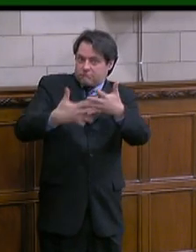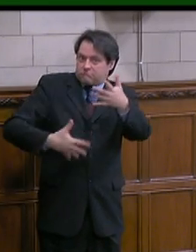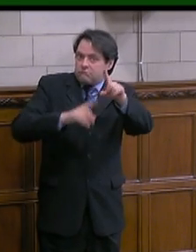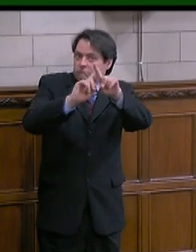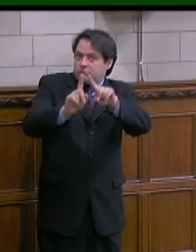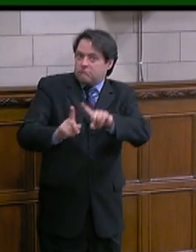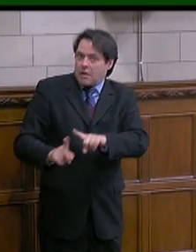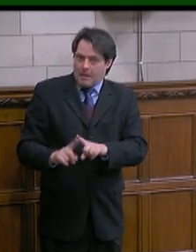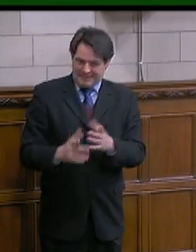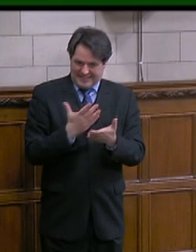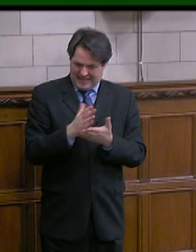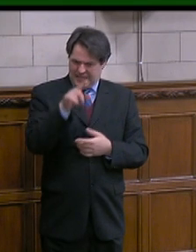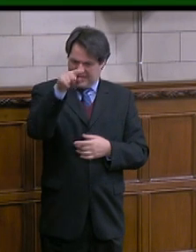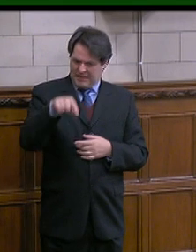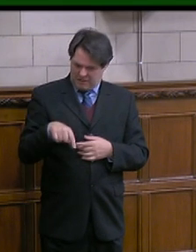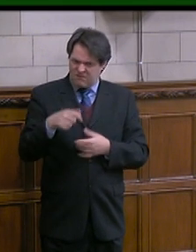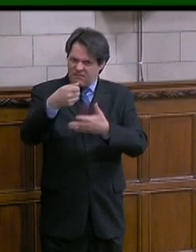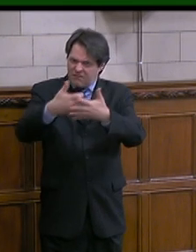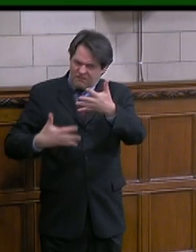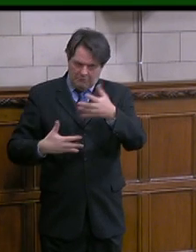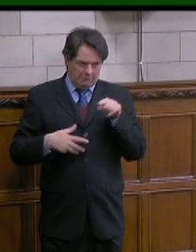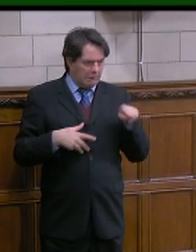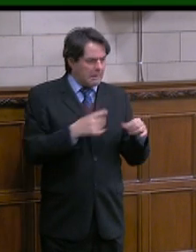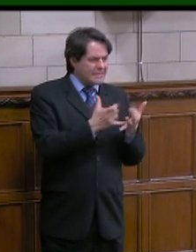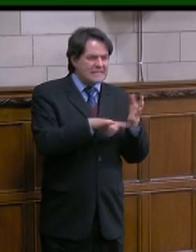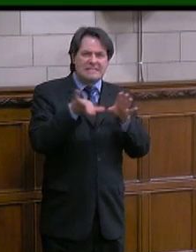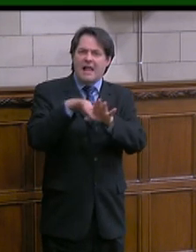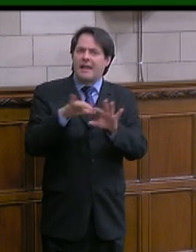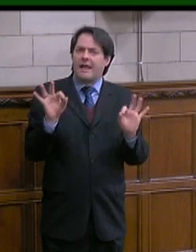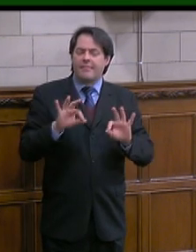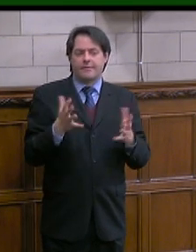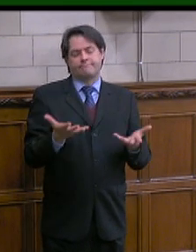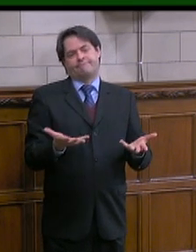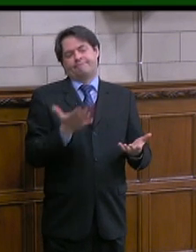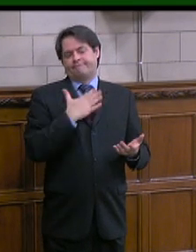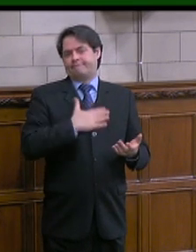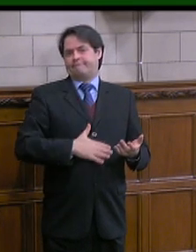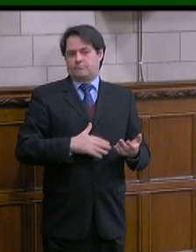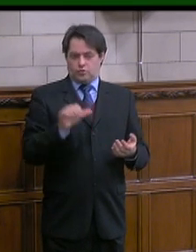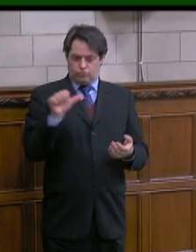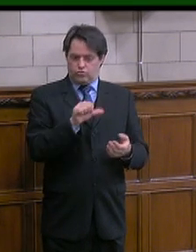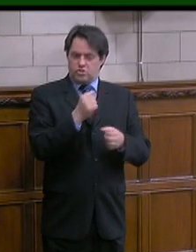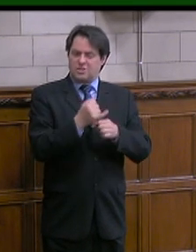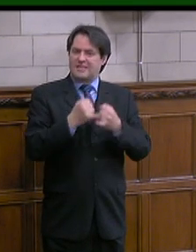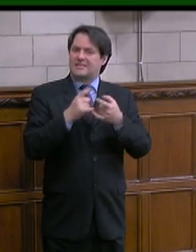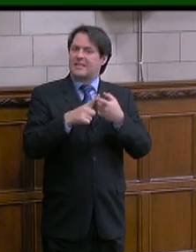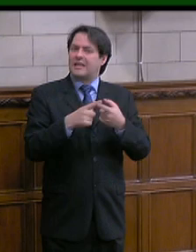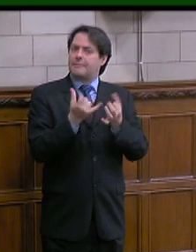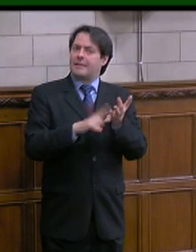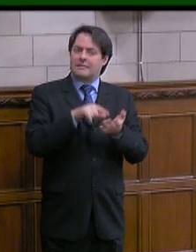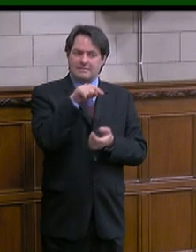That hammers home starkly the point that, without a GCSE in BSL, we are selling short